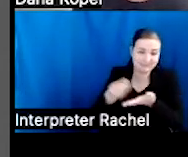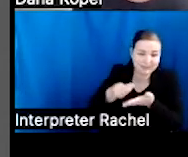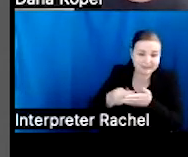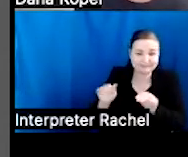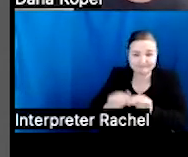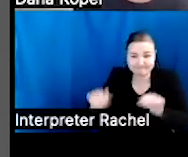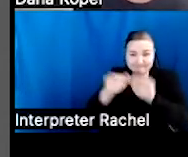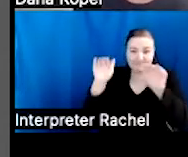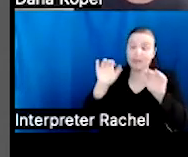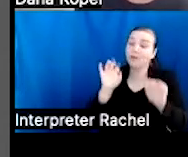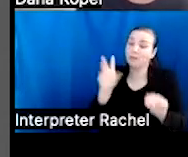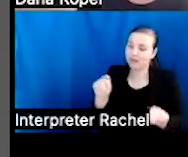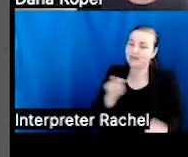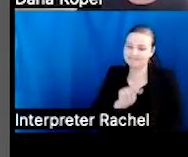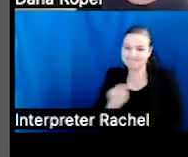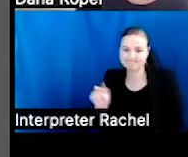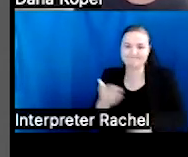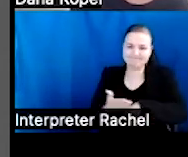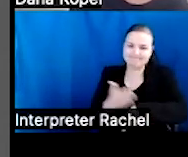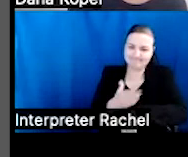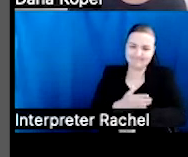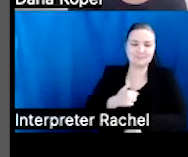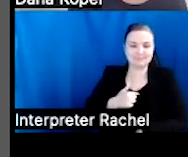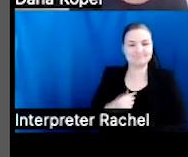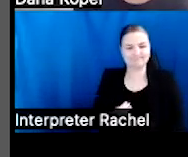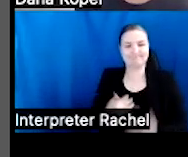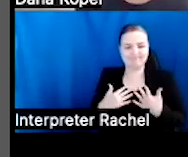Many of the reasons we decided to unionize at the New Museum are prevalent throughout the